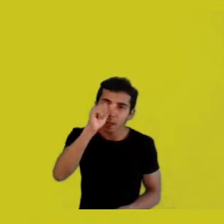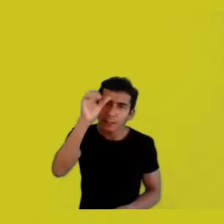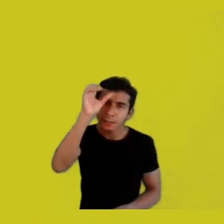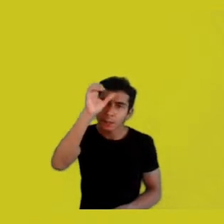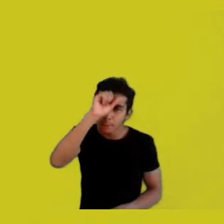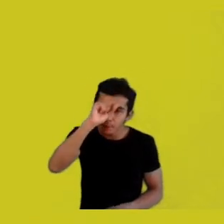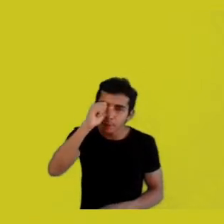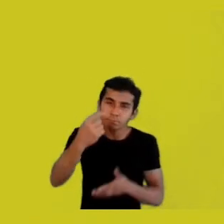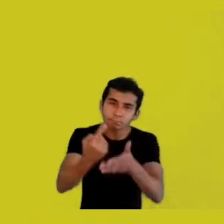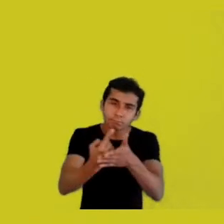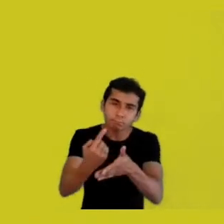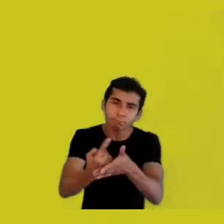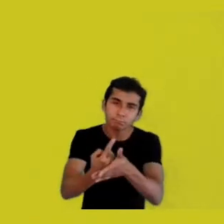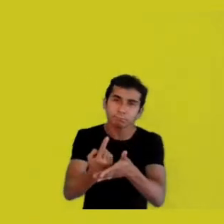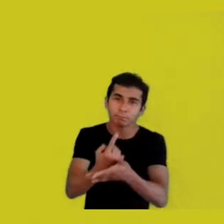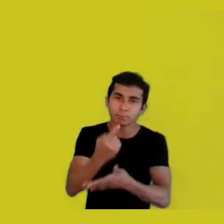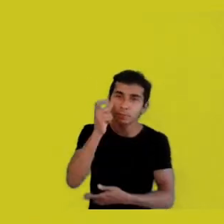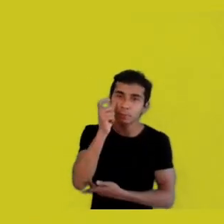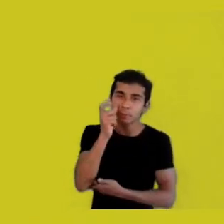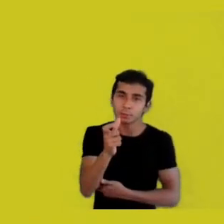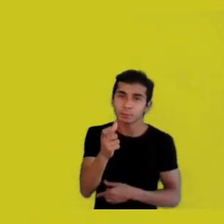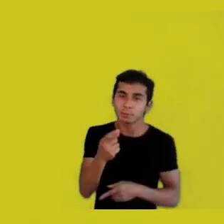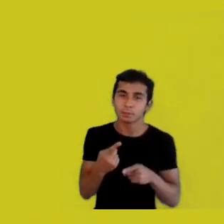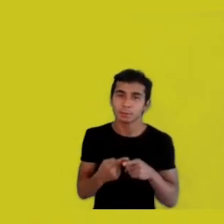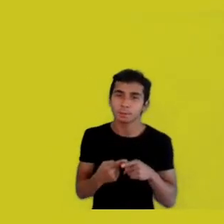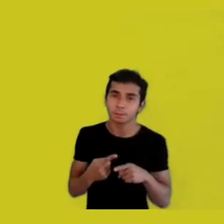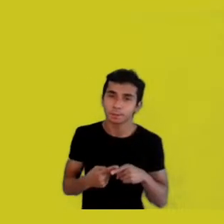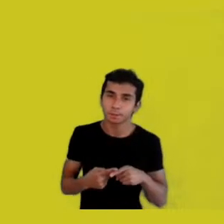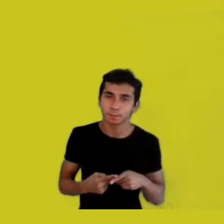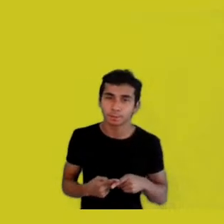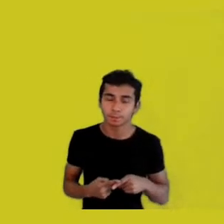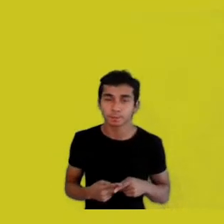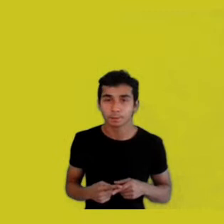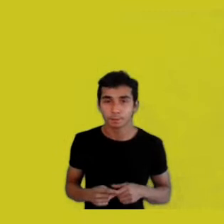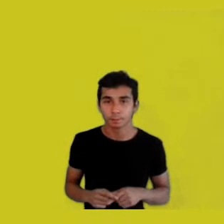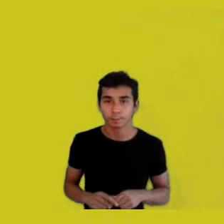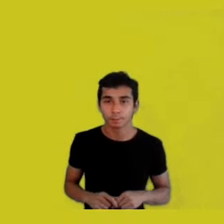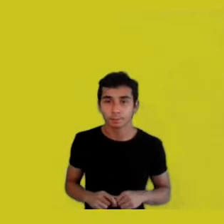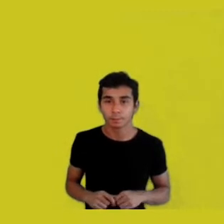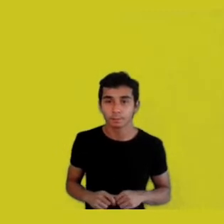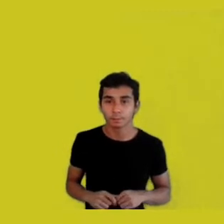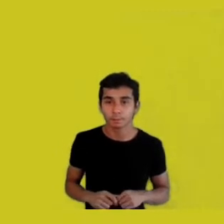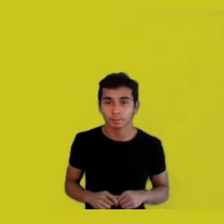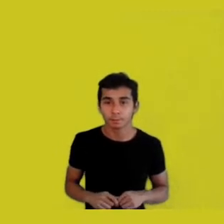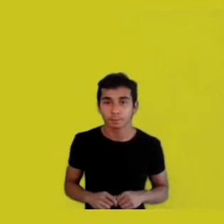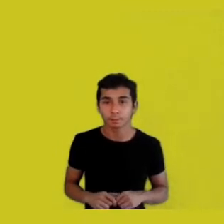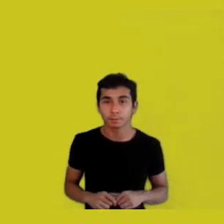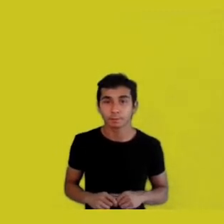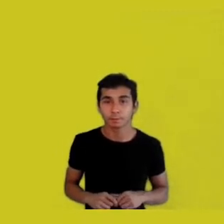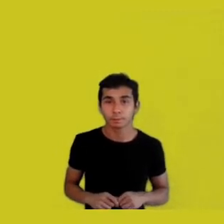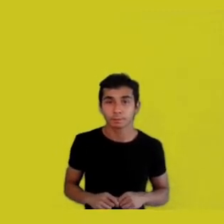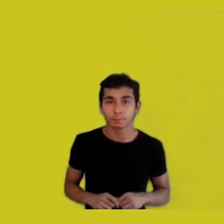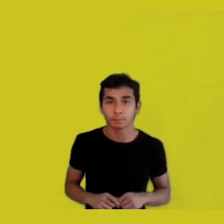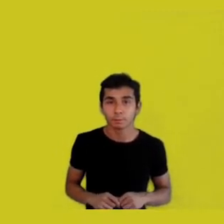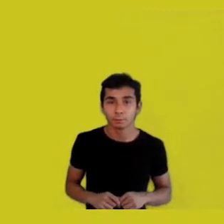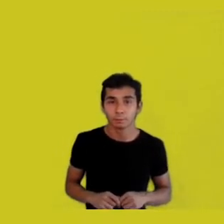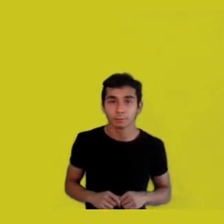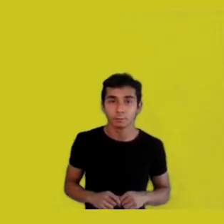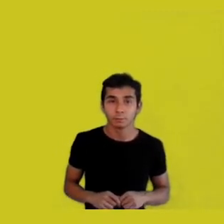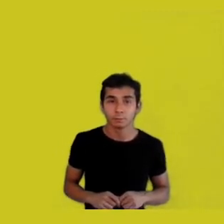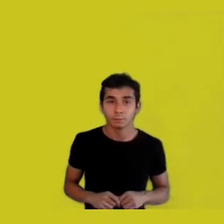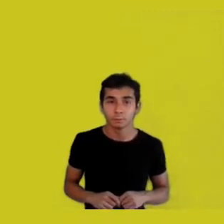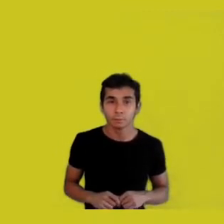because we see that, in fact, questions are questions,